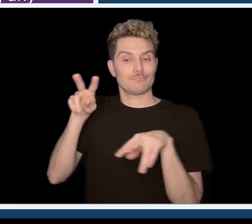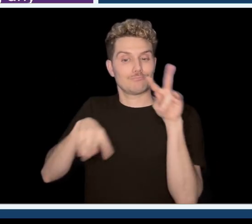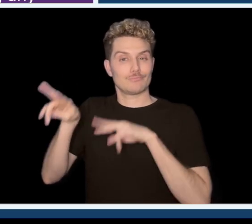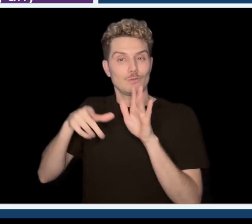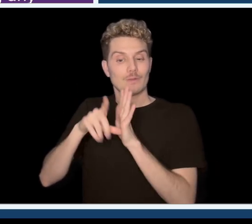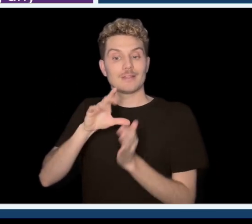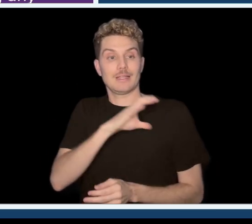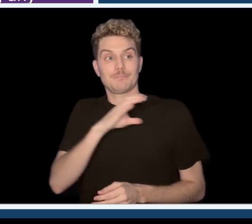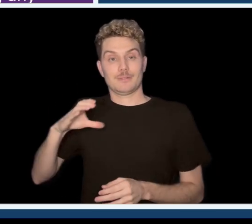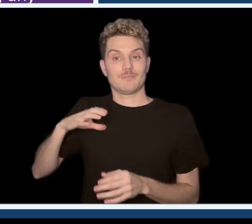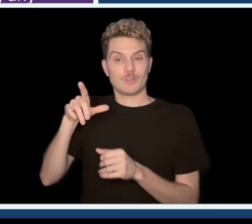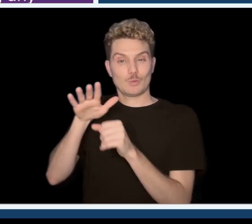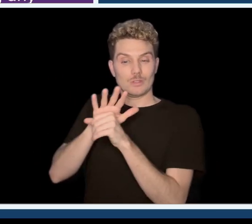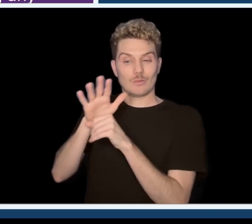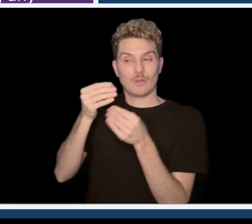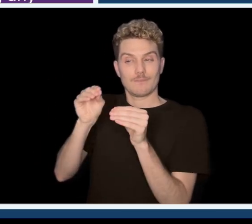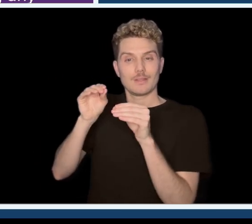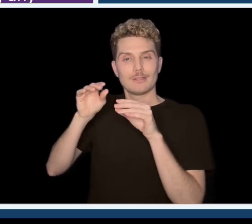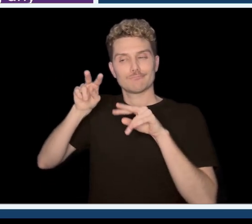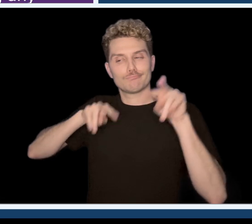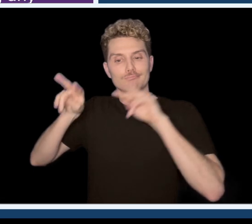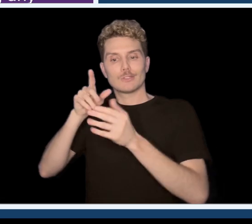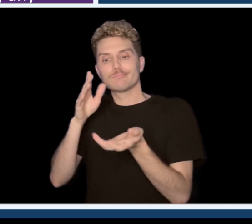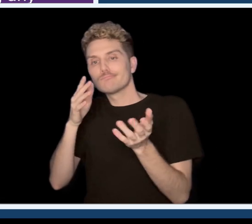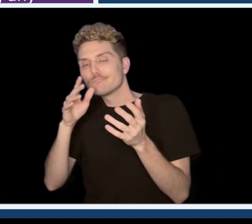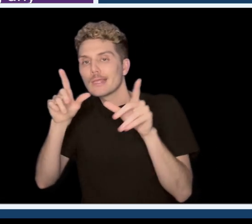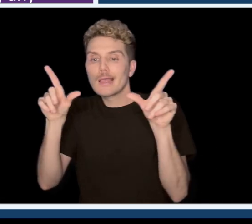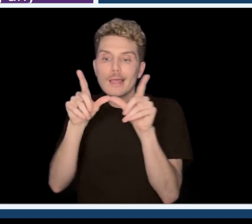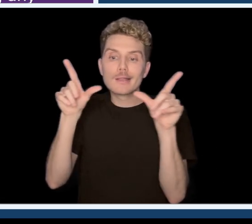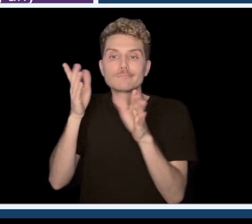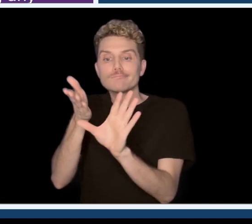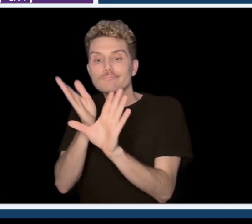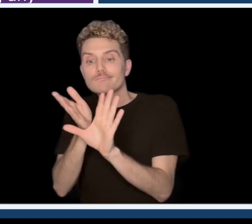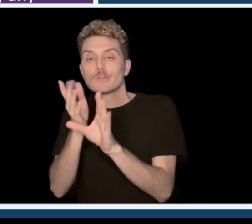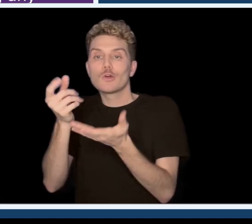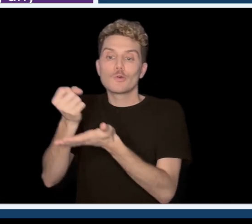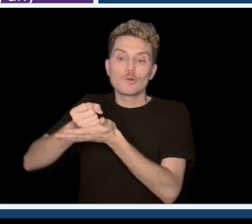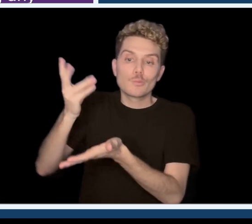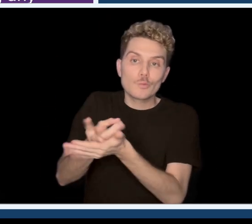a committee of regional office clinicians such as licensed psychologists and social workers